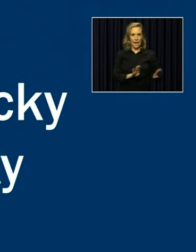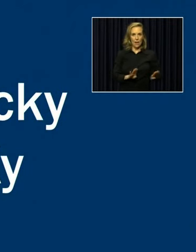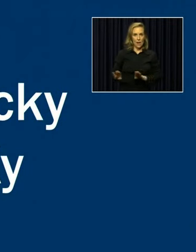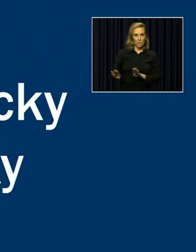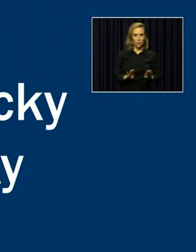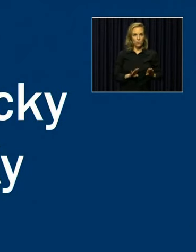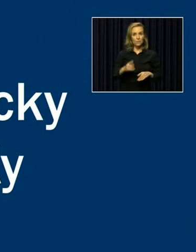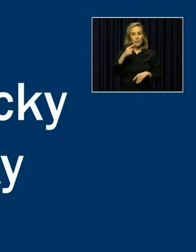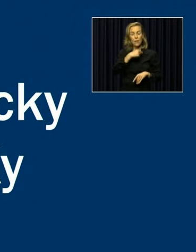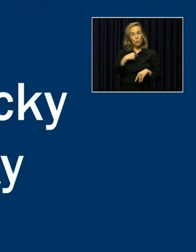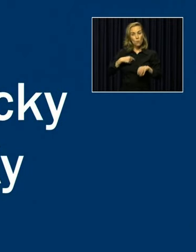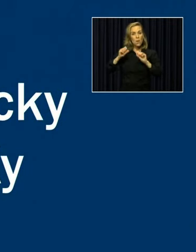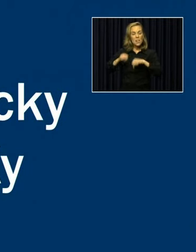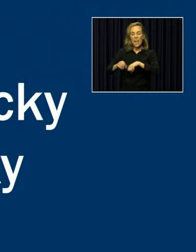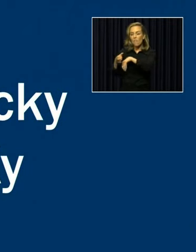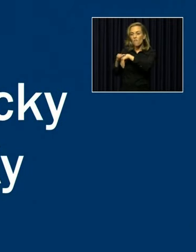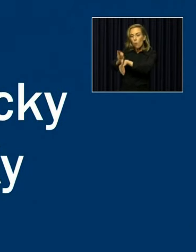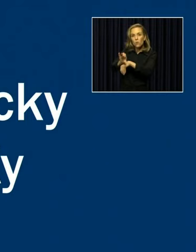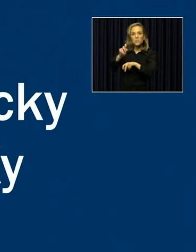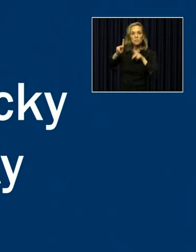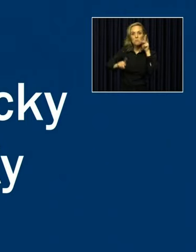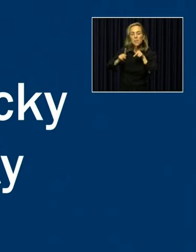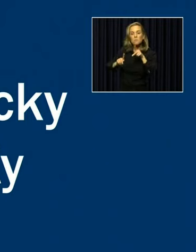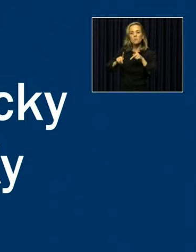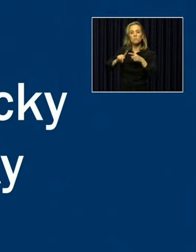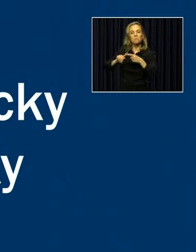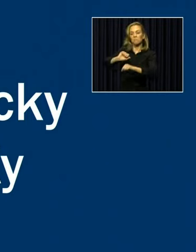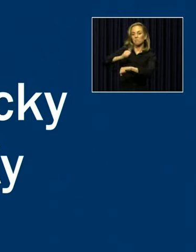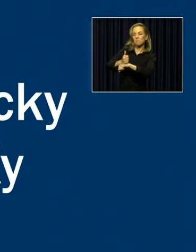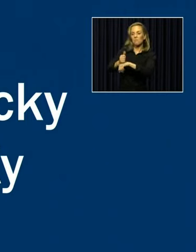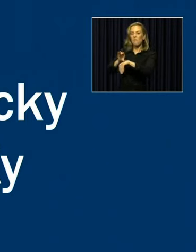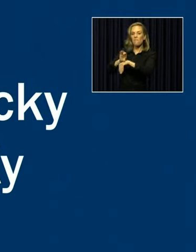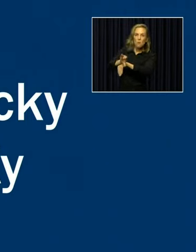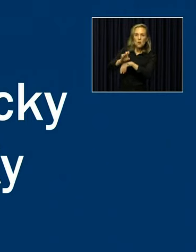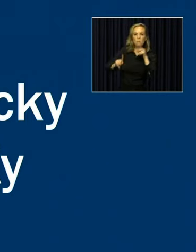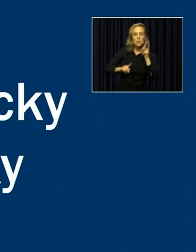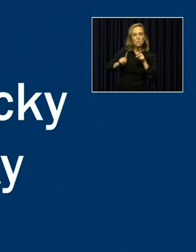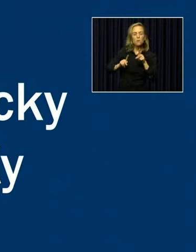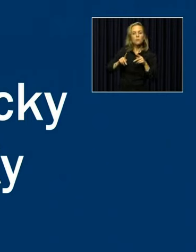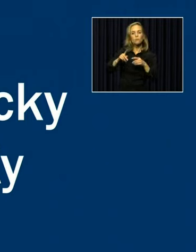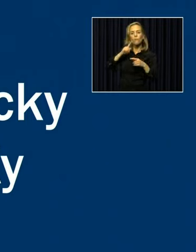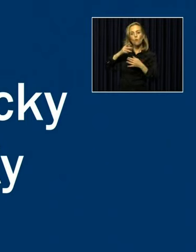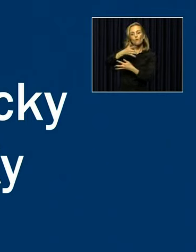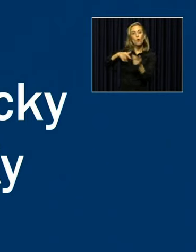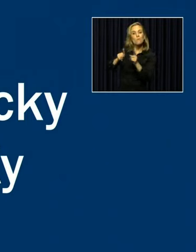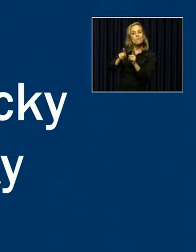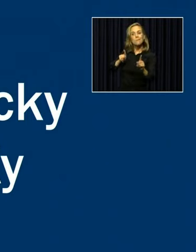FOR THEM. THE NUMBER ONE THING YOU CAN DO TO HELP THESE FOLKS, AND THE